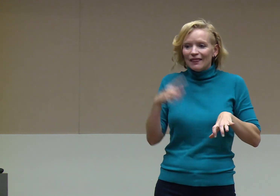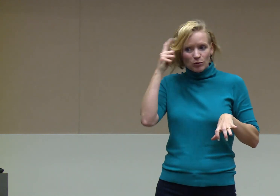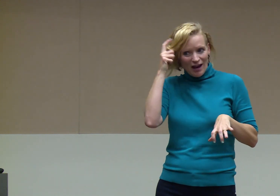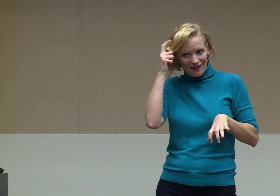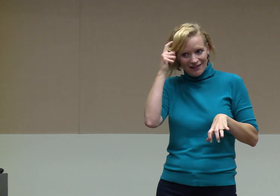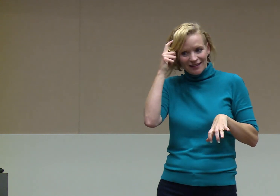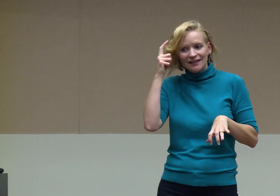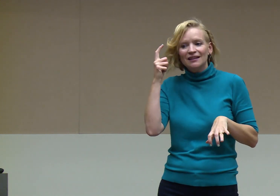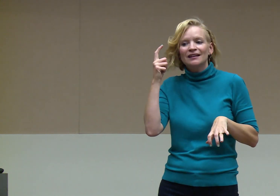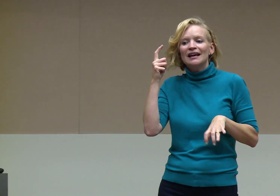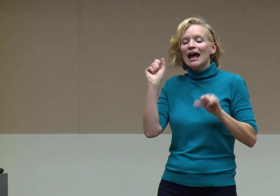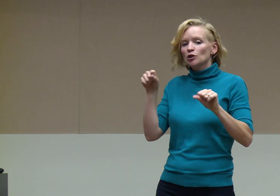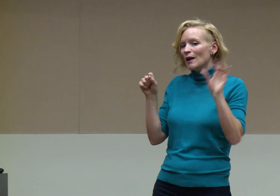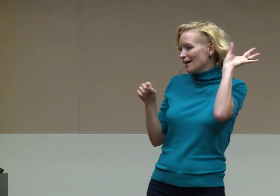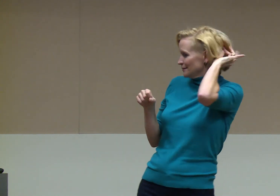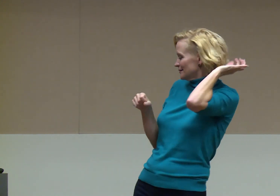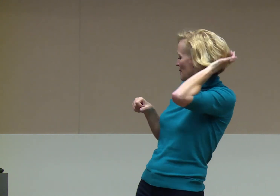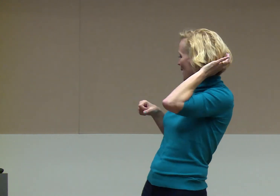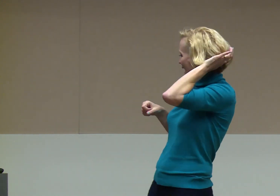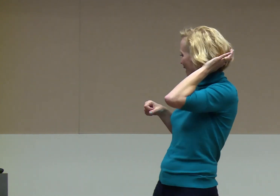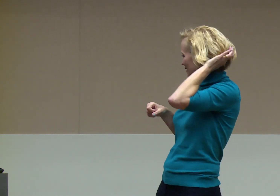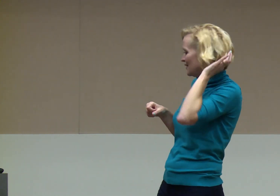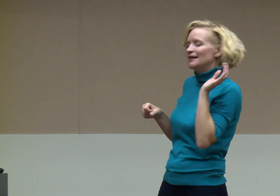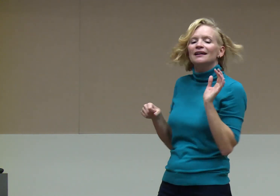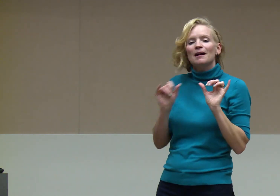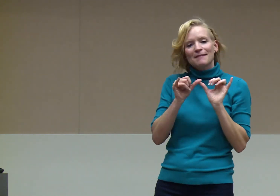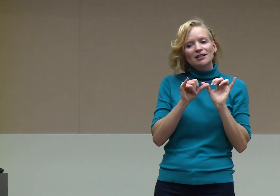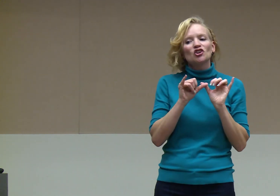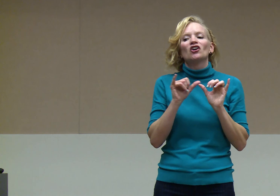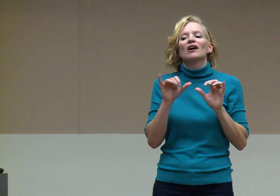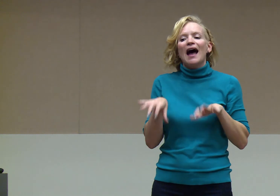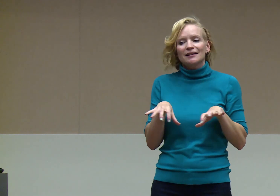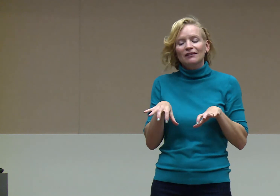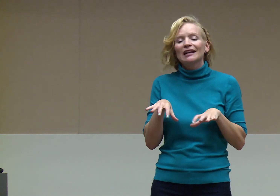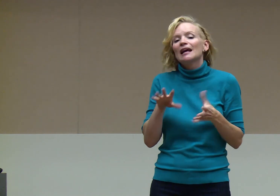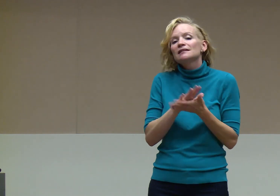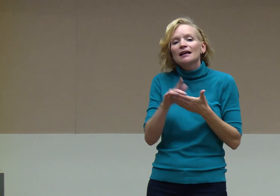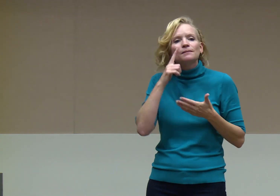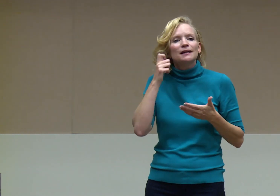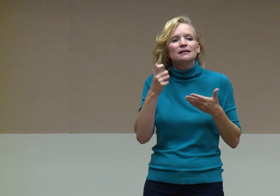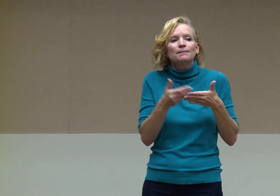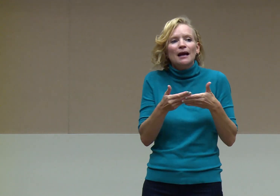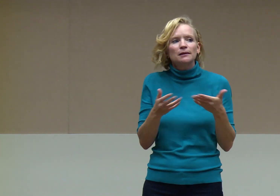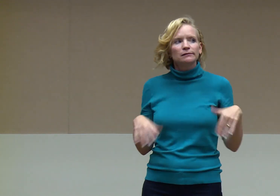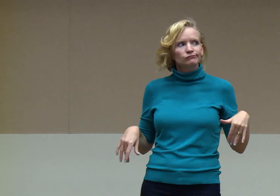in the brain. And you can attach electrodes to the back